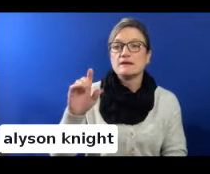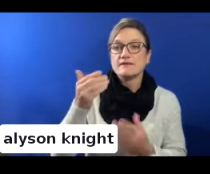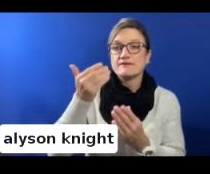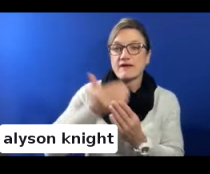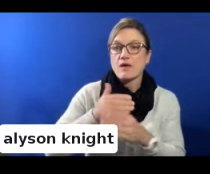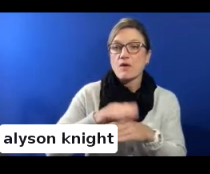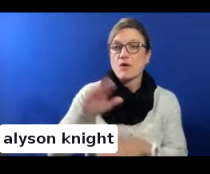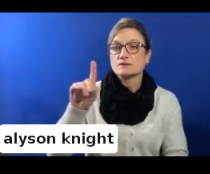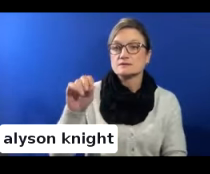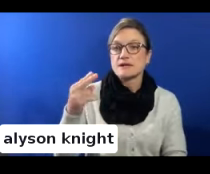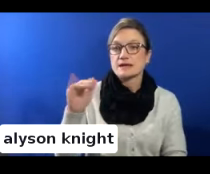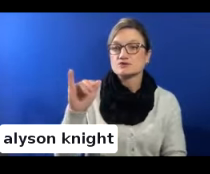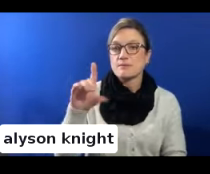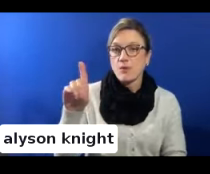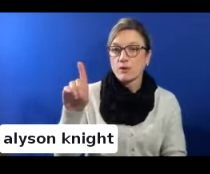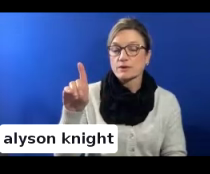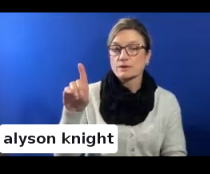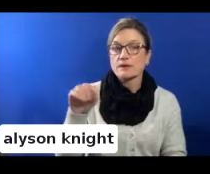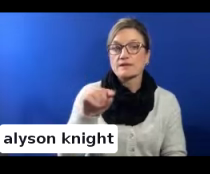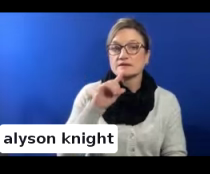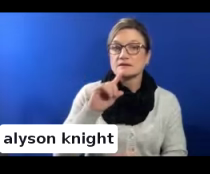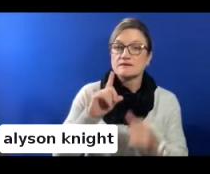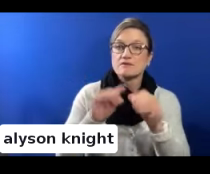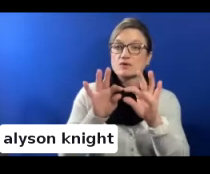Honestly, this is the first form I look at.